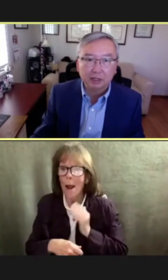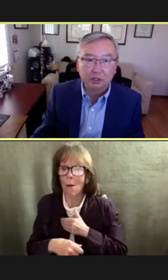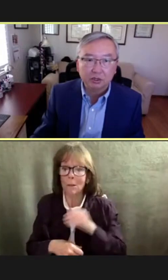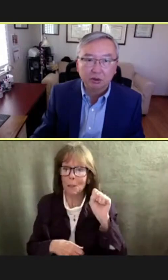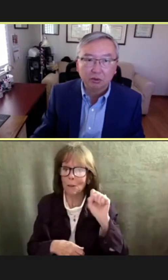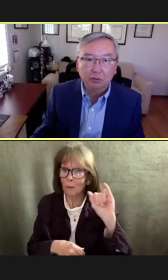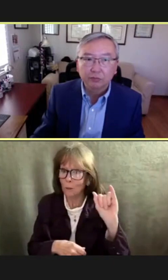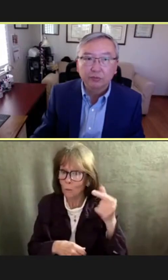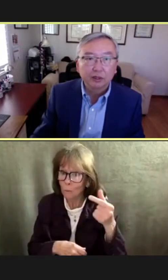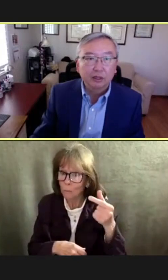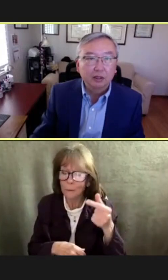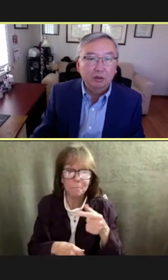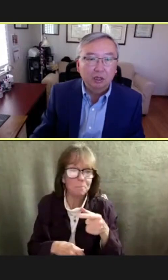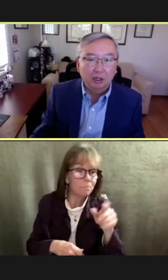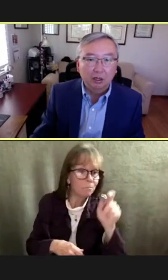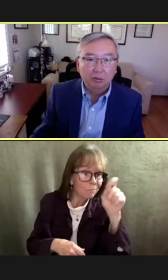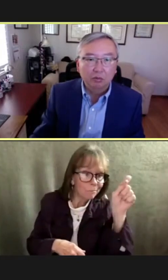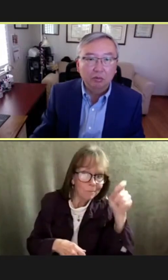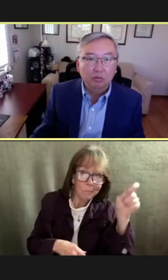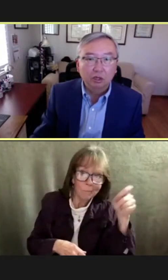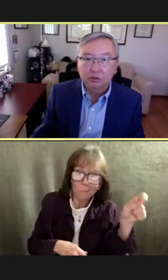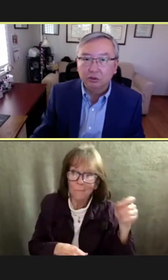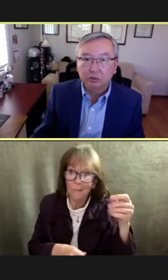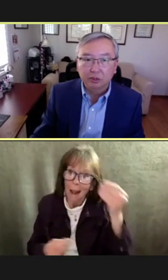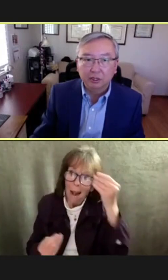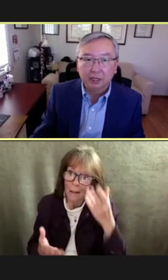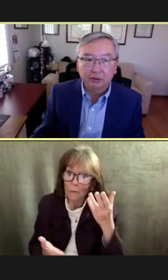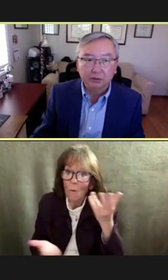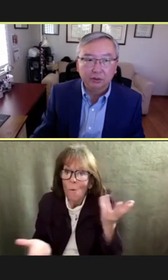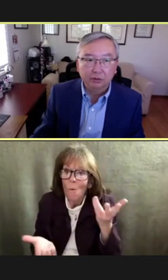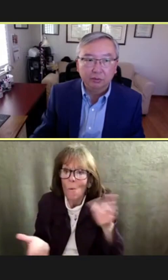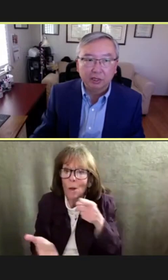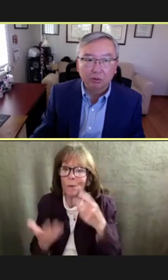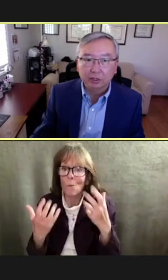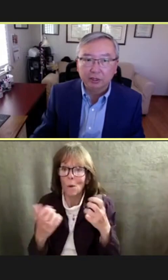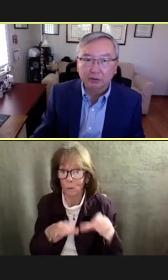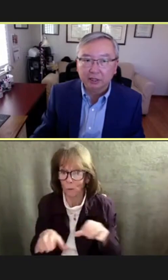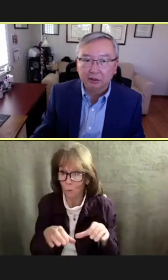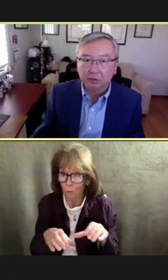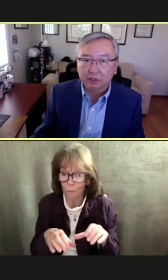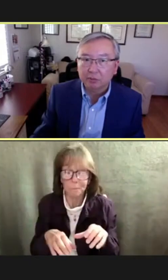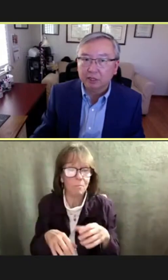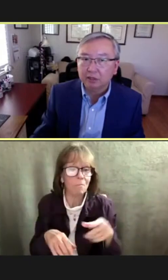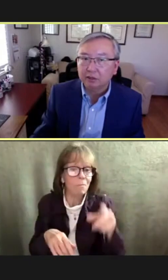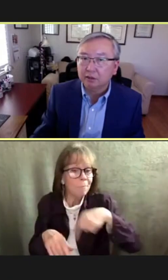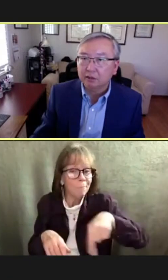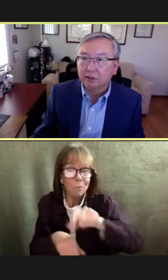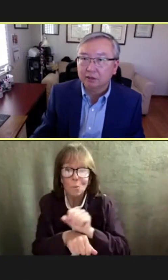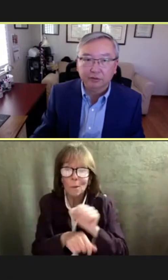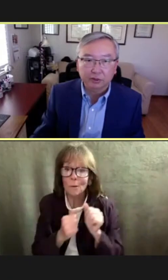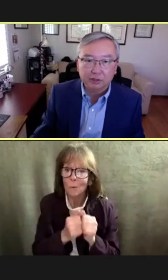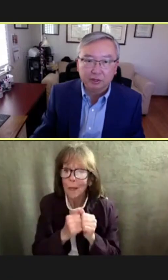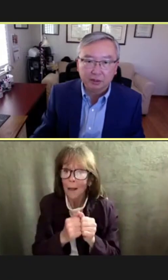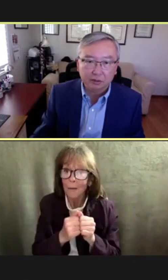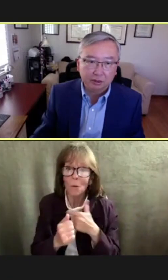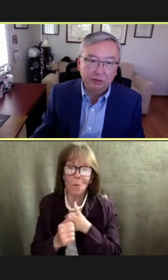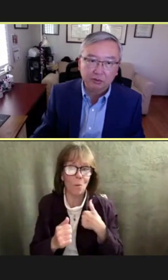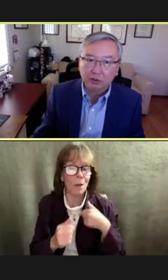and let us know what you would like to do. By working together we can make a difference to